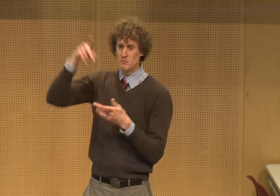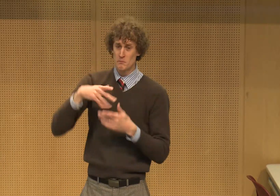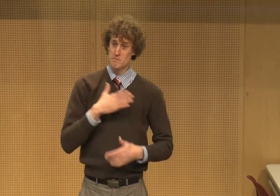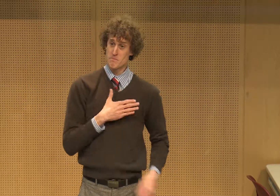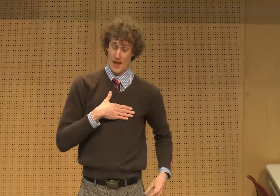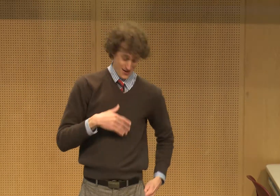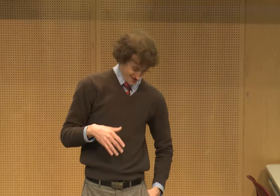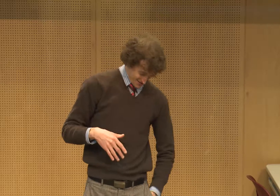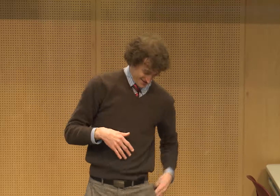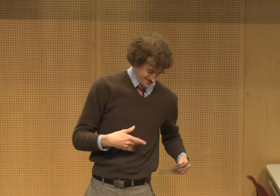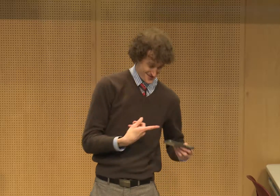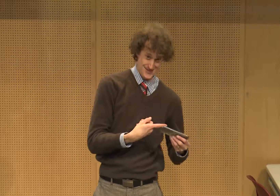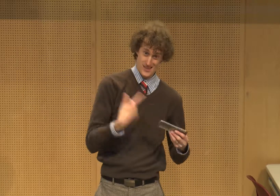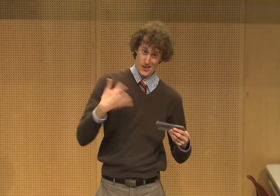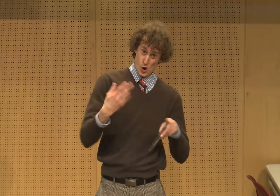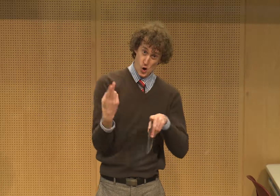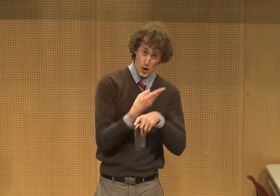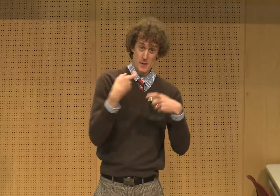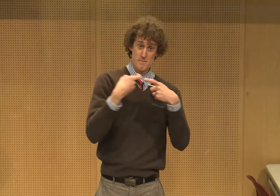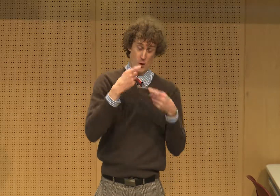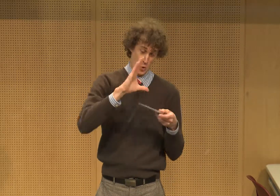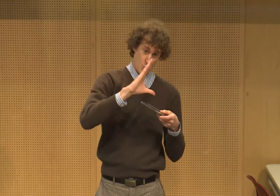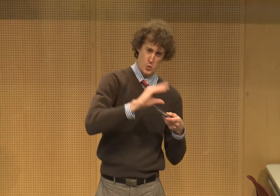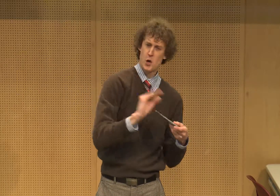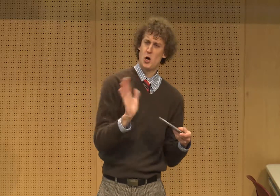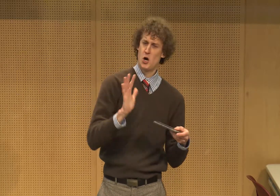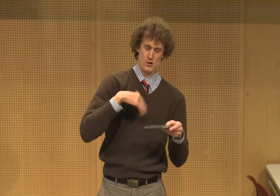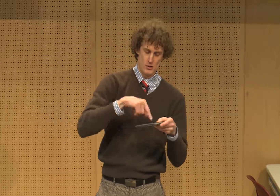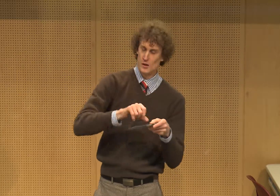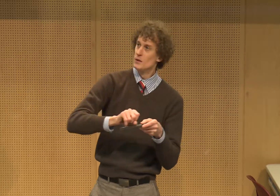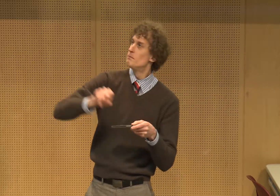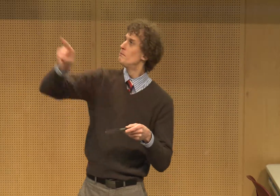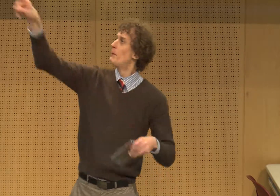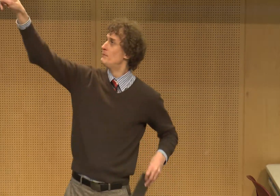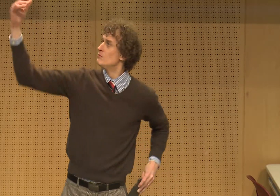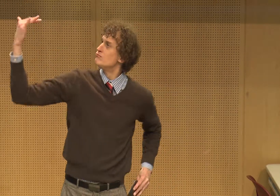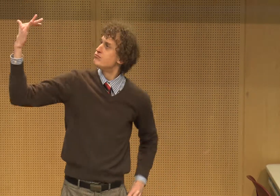and with cloud computing, there's a lot more server power available.